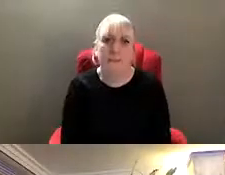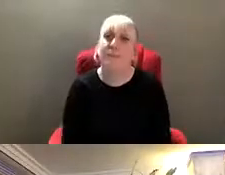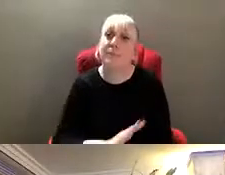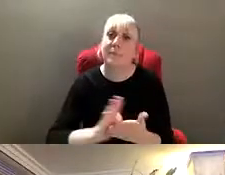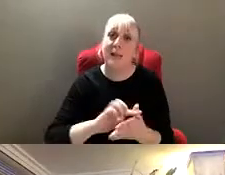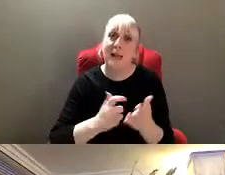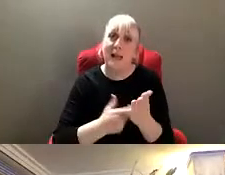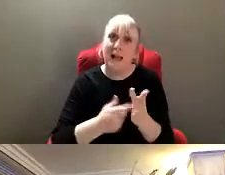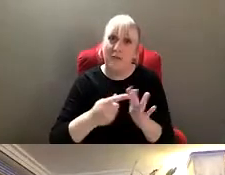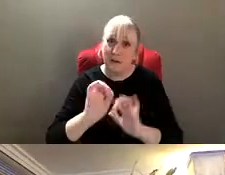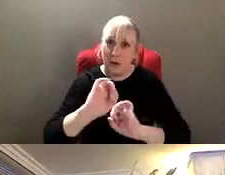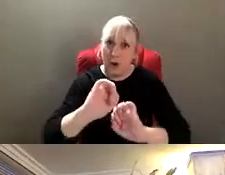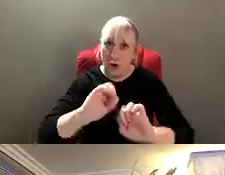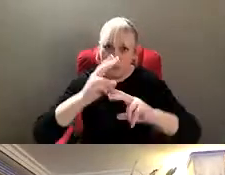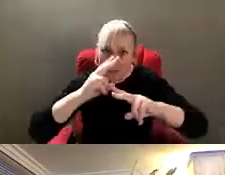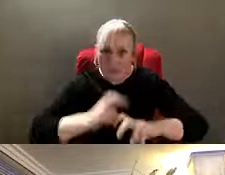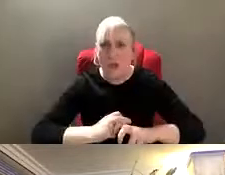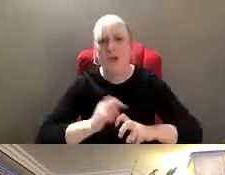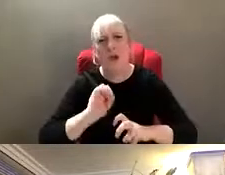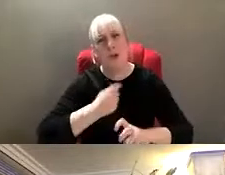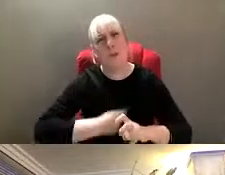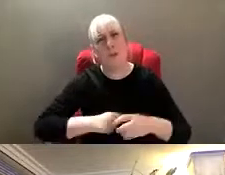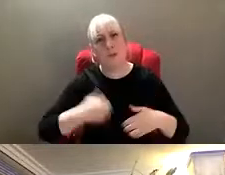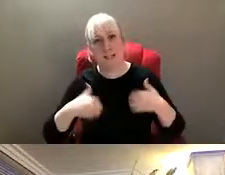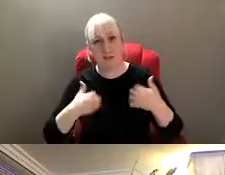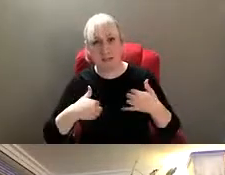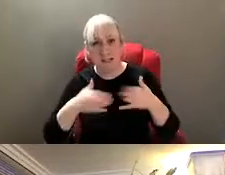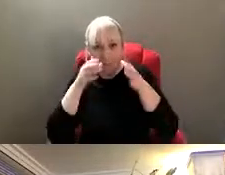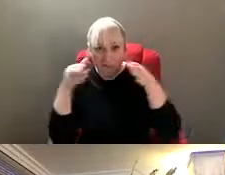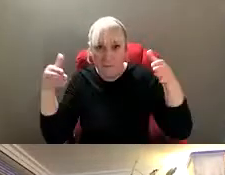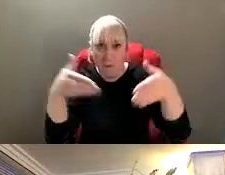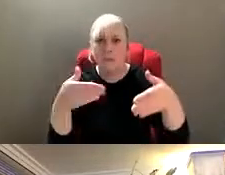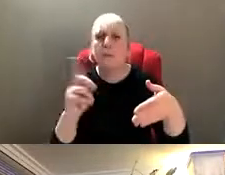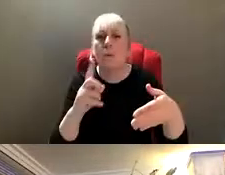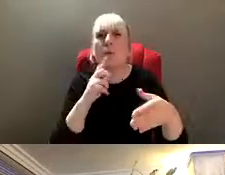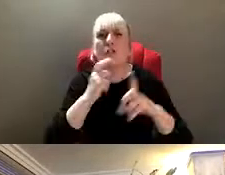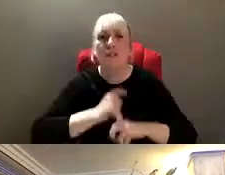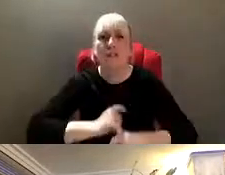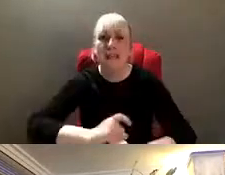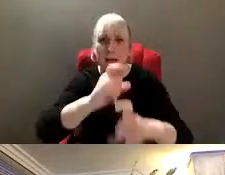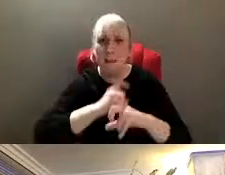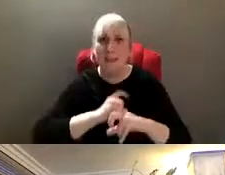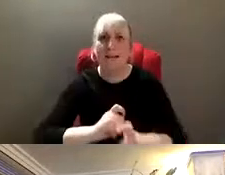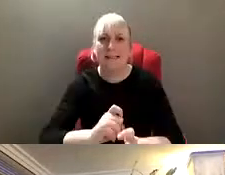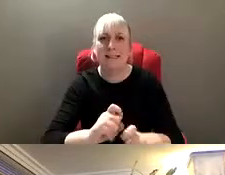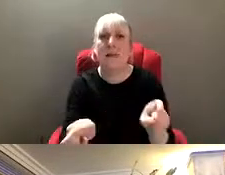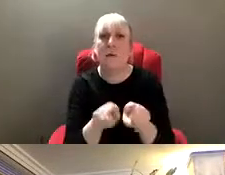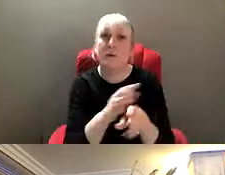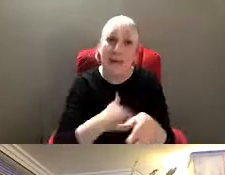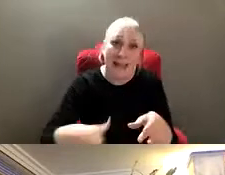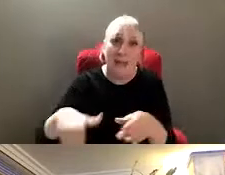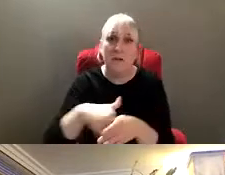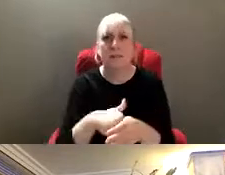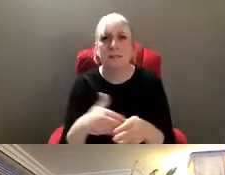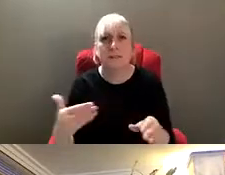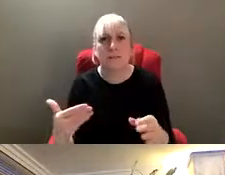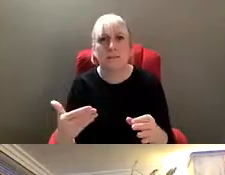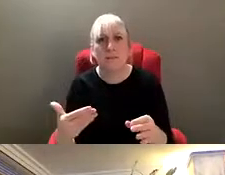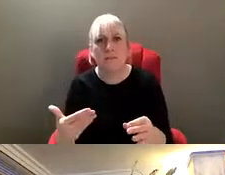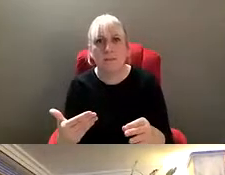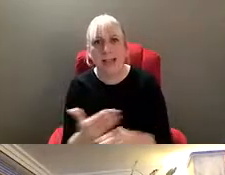and personnel interests focus upon sustainability and inclusive active travel and ensuring that the